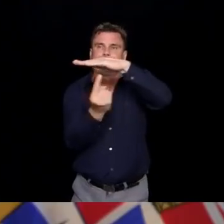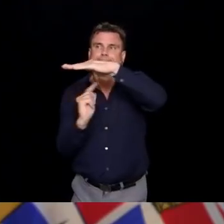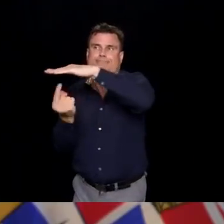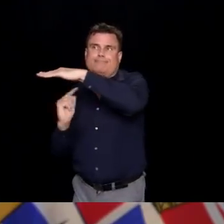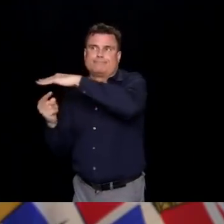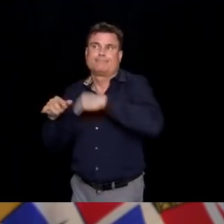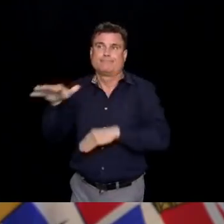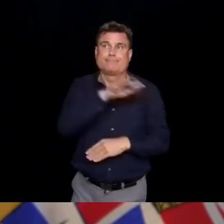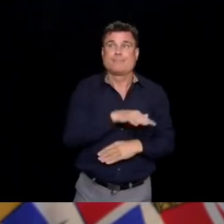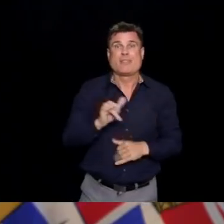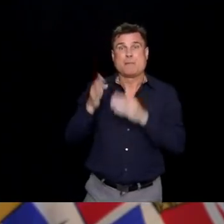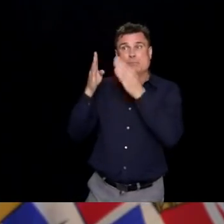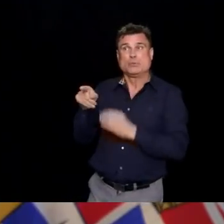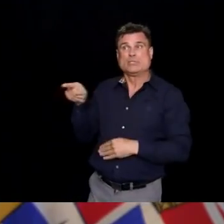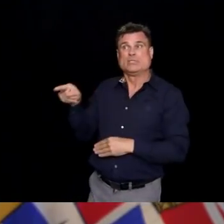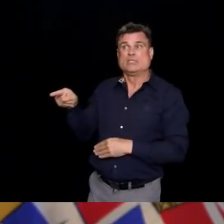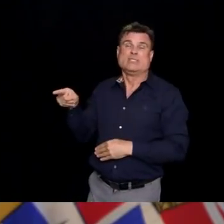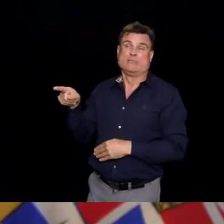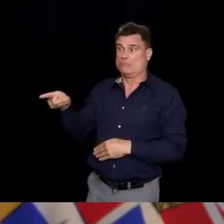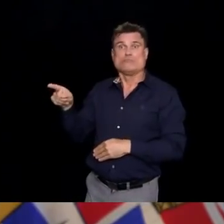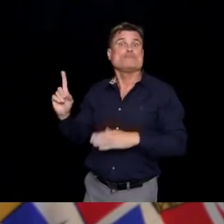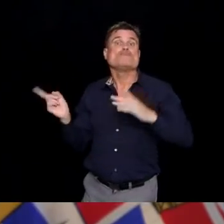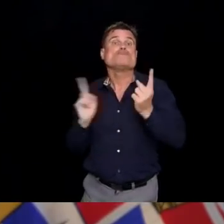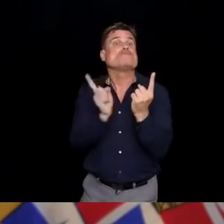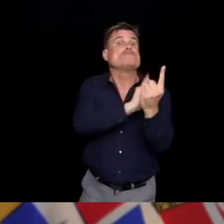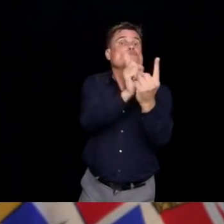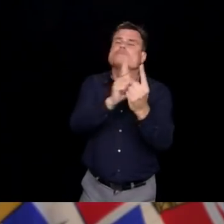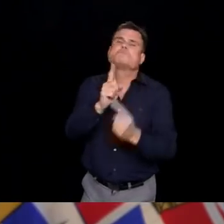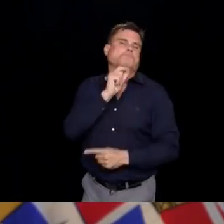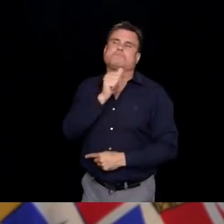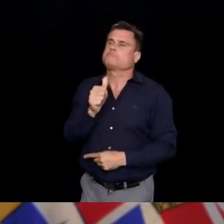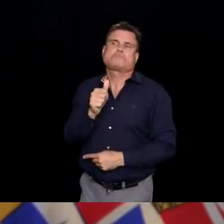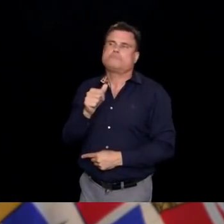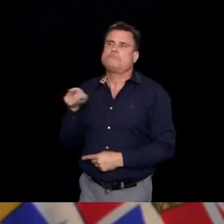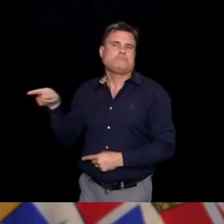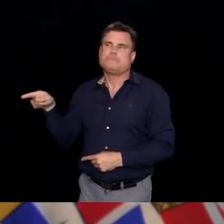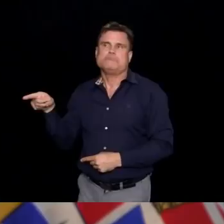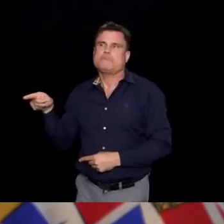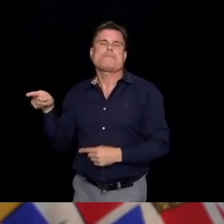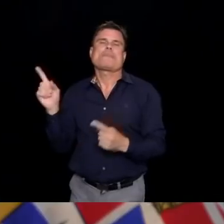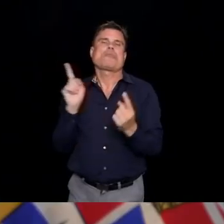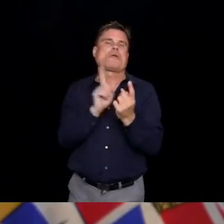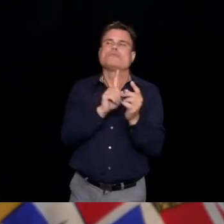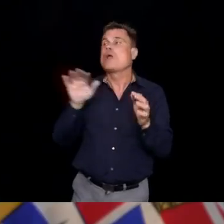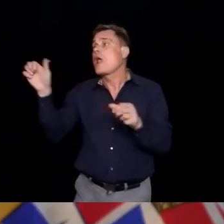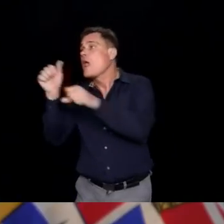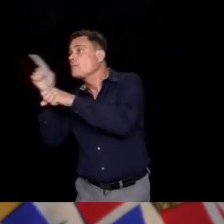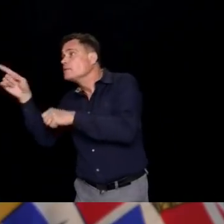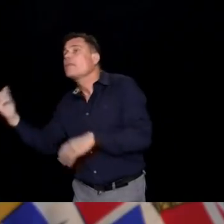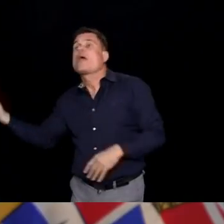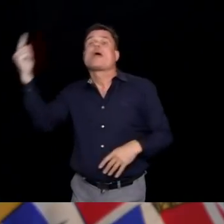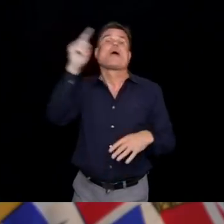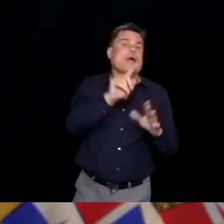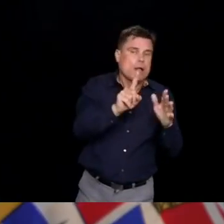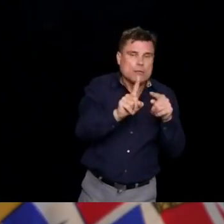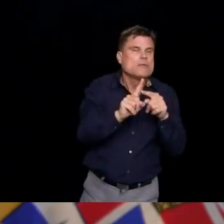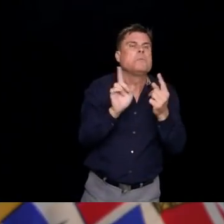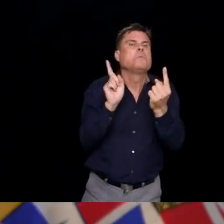And I think it's important to recognize that this person had very limited contacts after the recent return to the camp and were immediately identified when